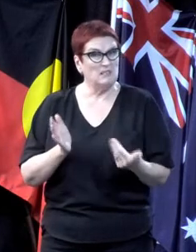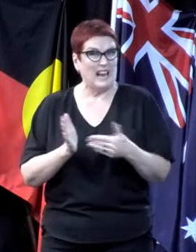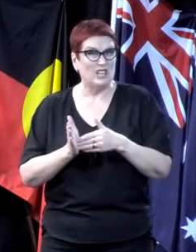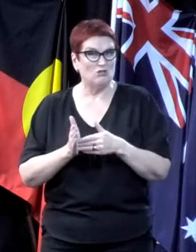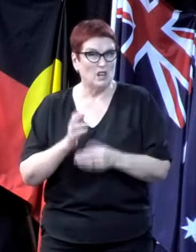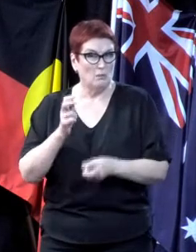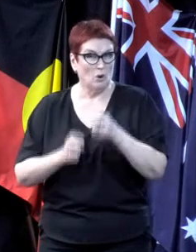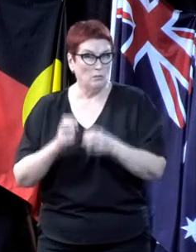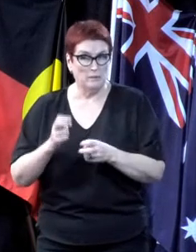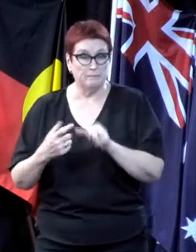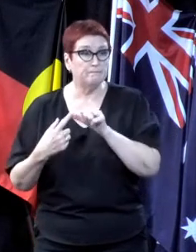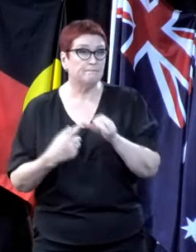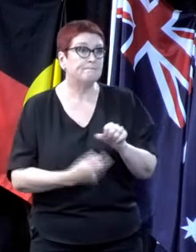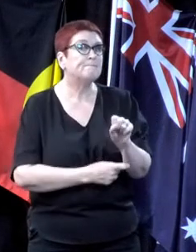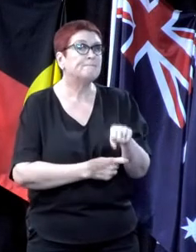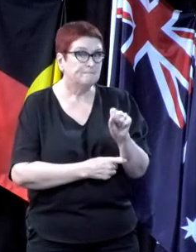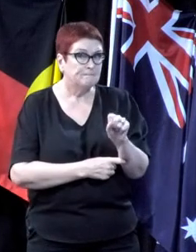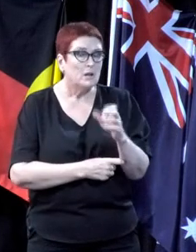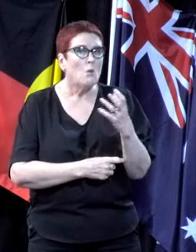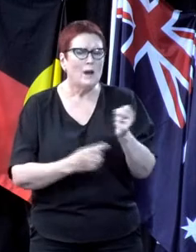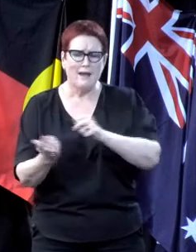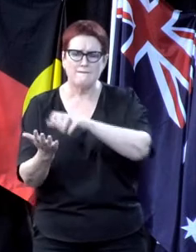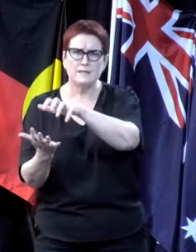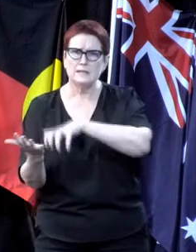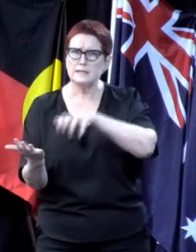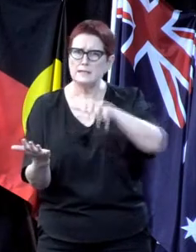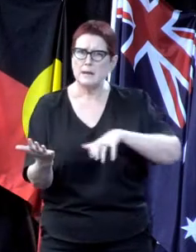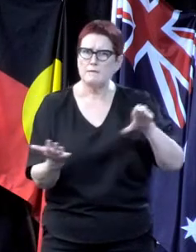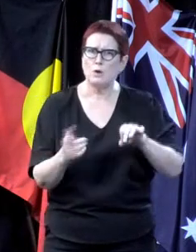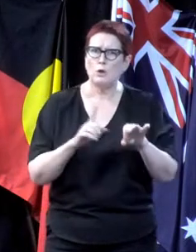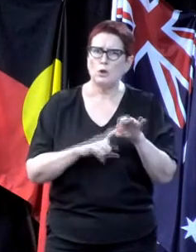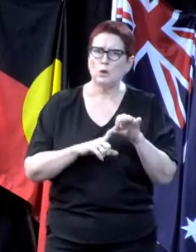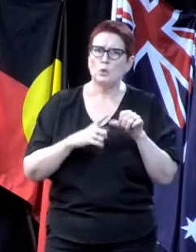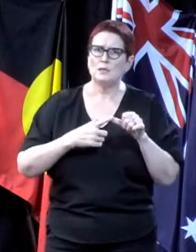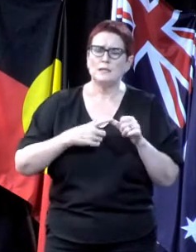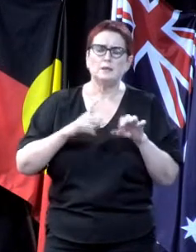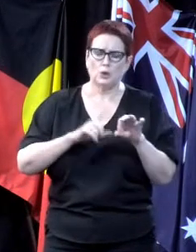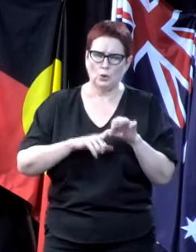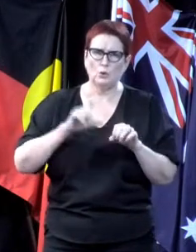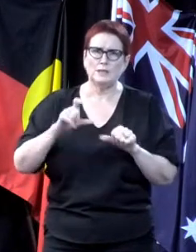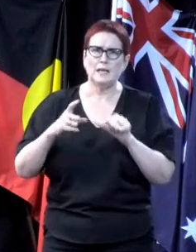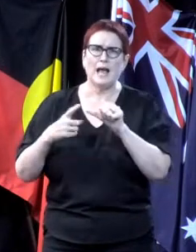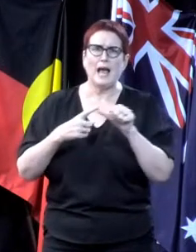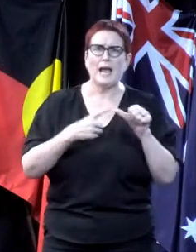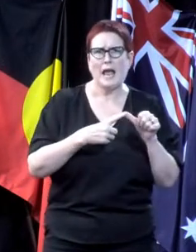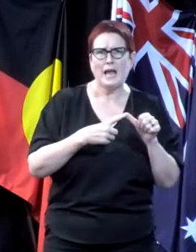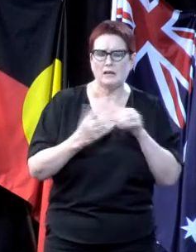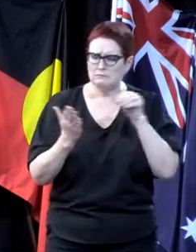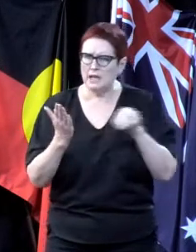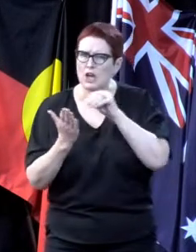Yes, so, there's also statements on it that QCAA have talked about for rest breaks where,